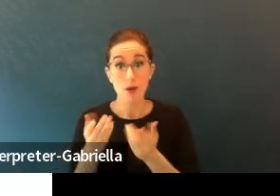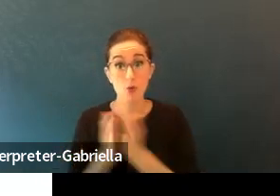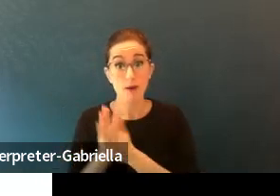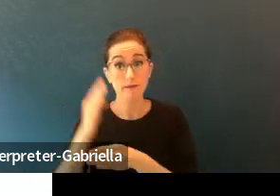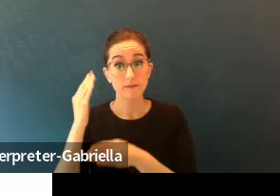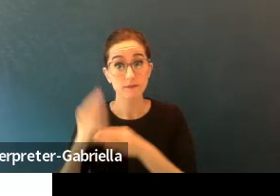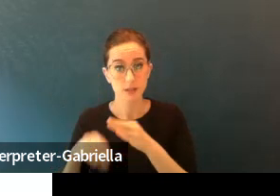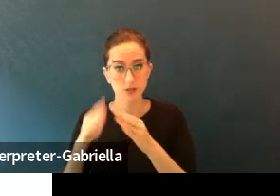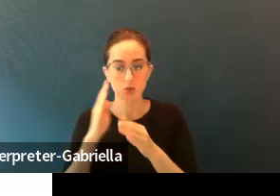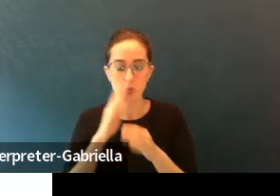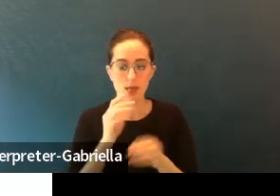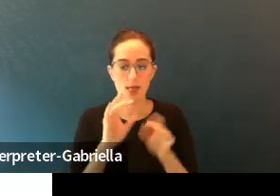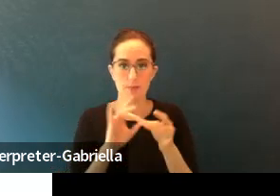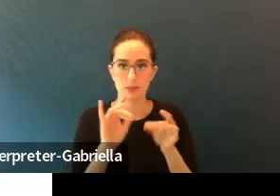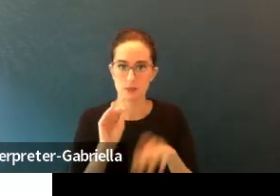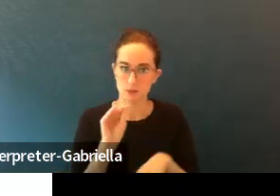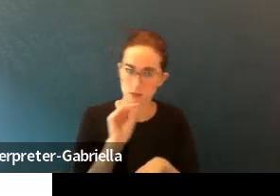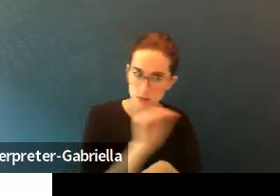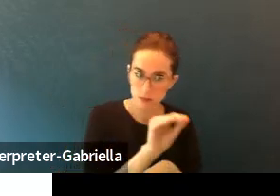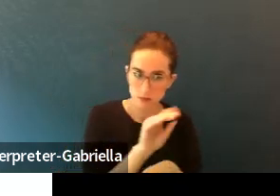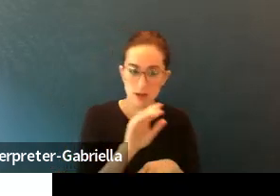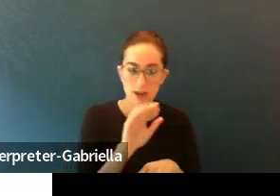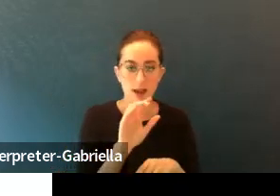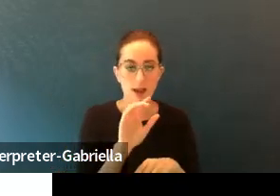for you to do a survey, which we greatly appreciate